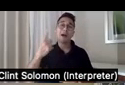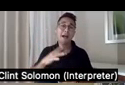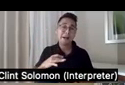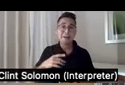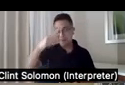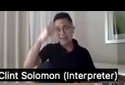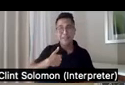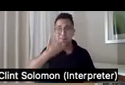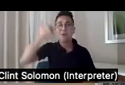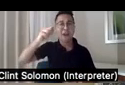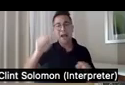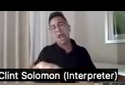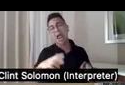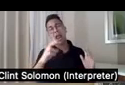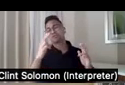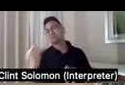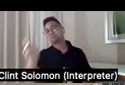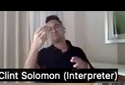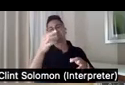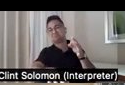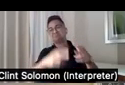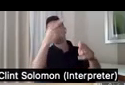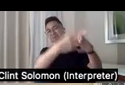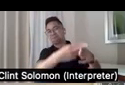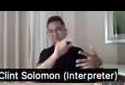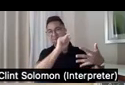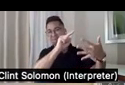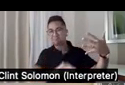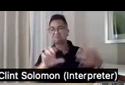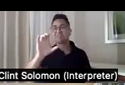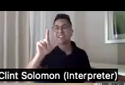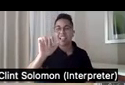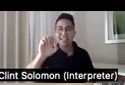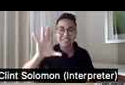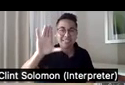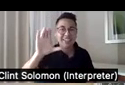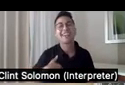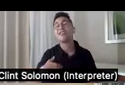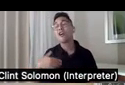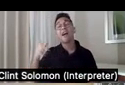so i've dubbed them classic literacy lessons and when i teach at boston college the way i define